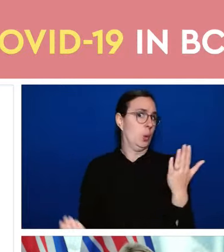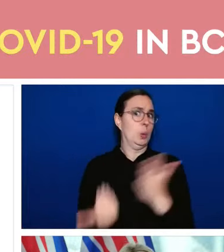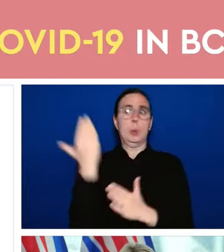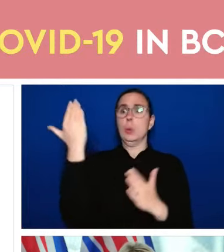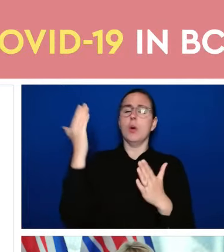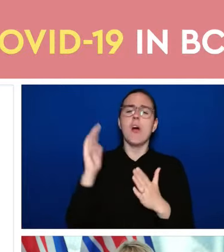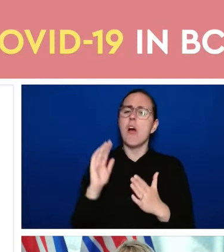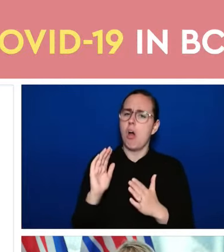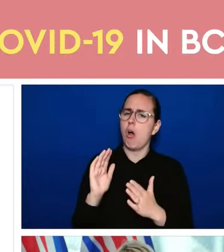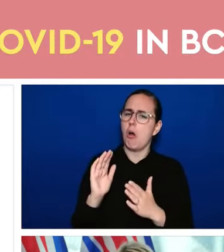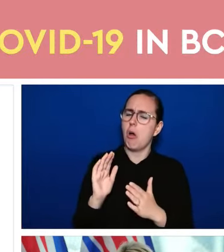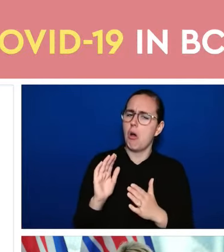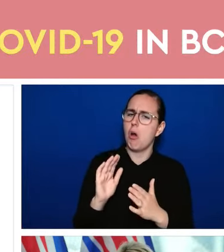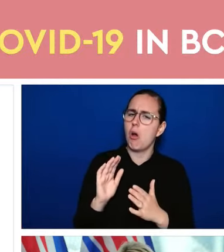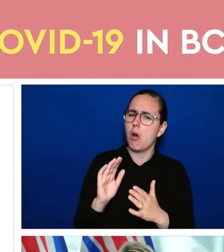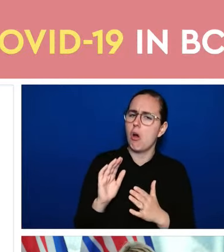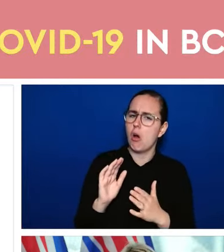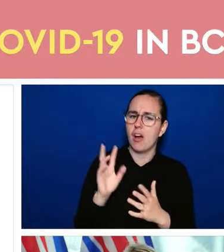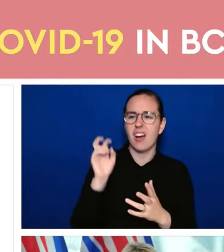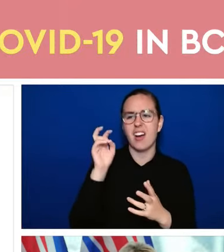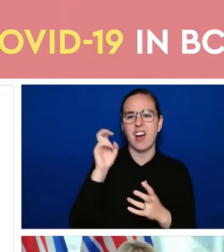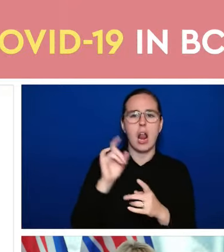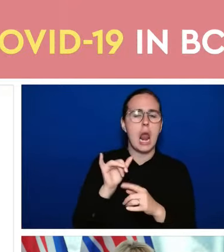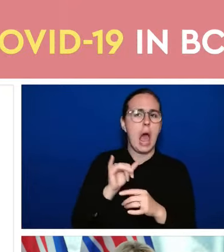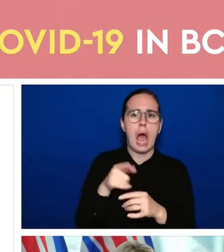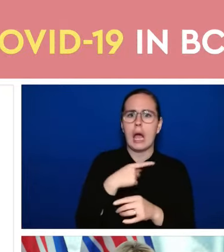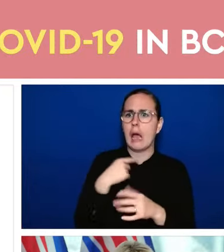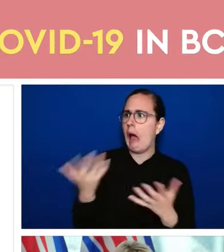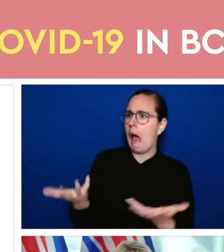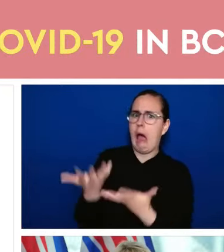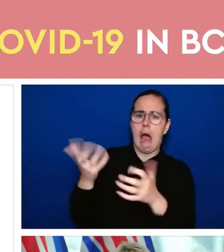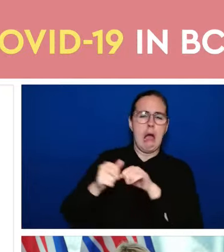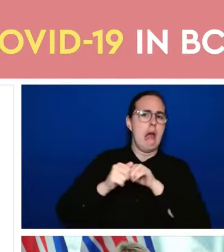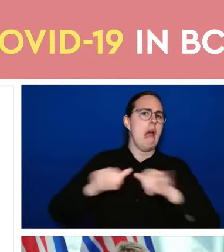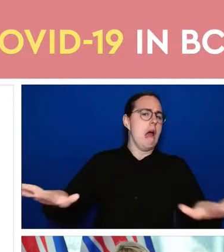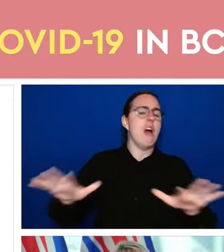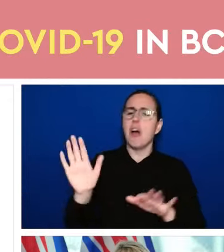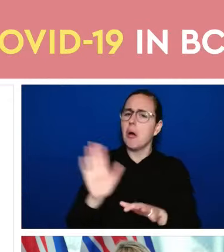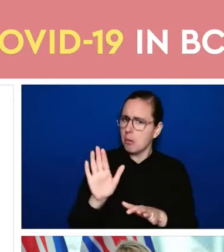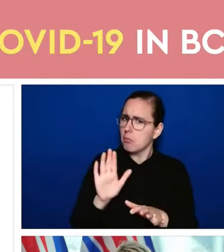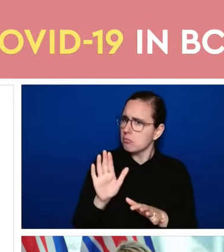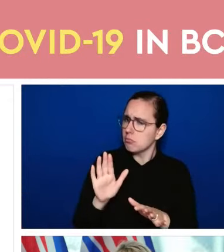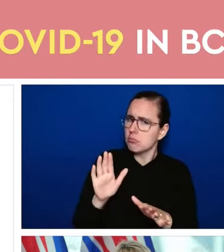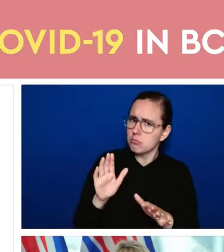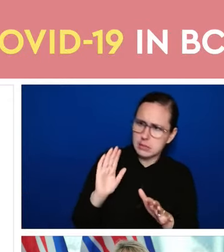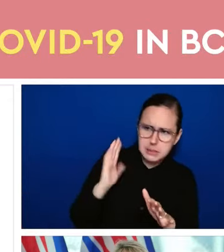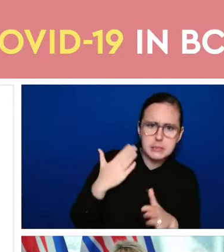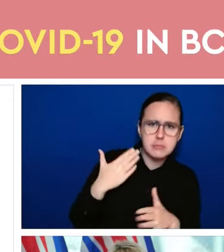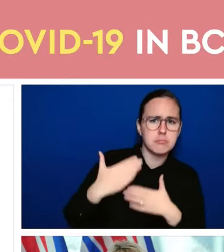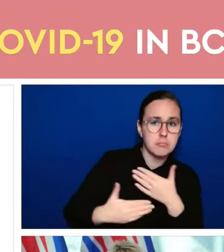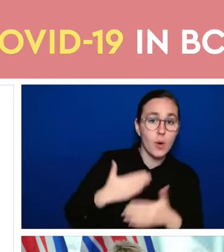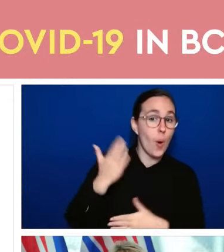if they all of our immune system and our vaccination. So that's good news and we've been working